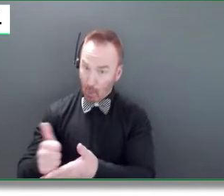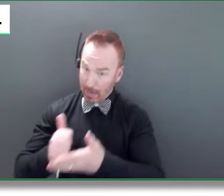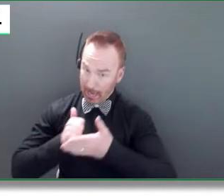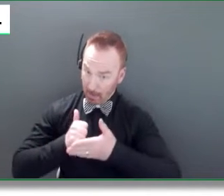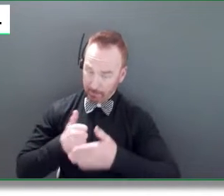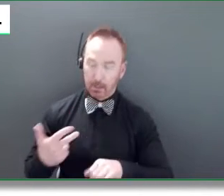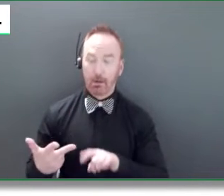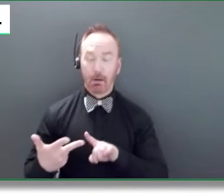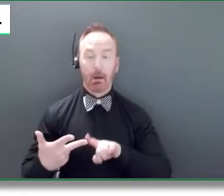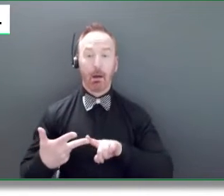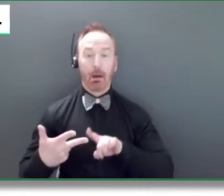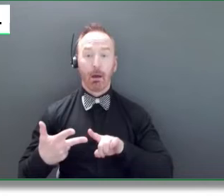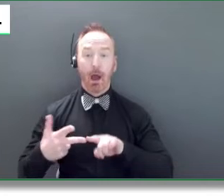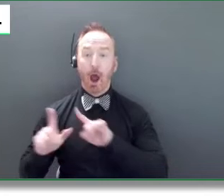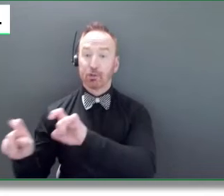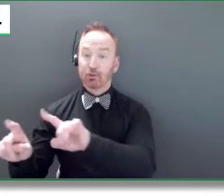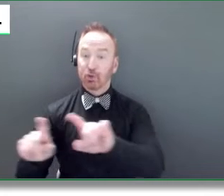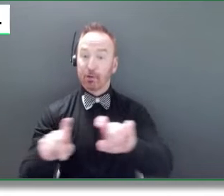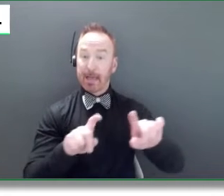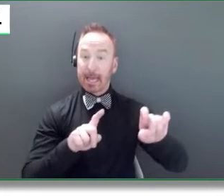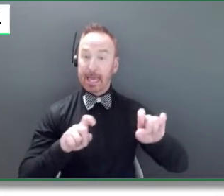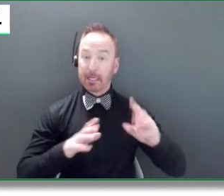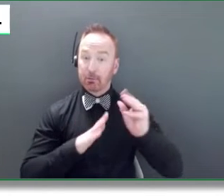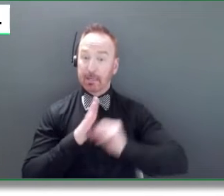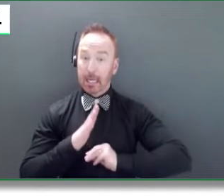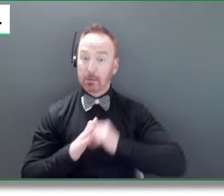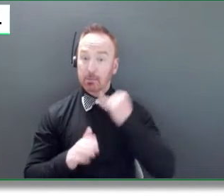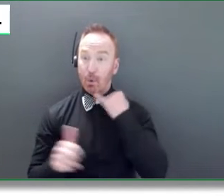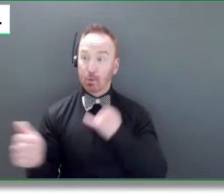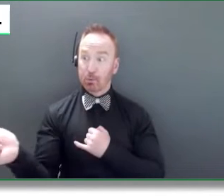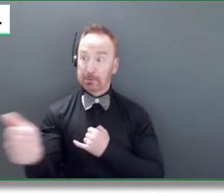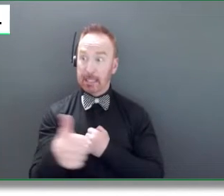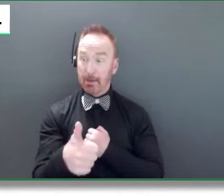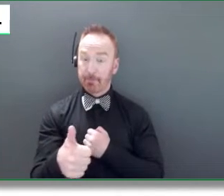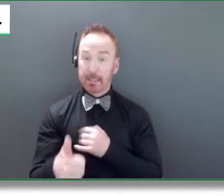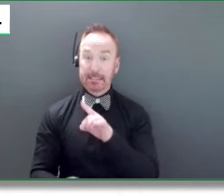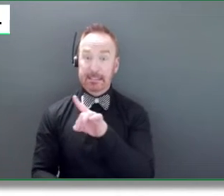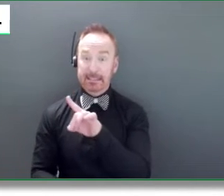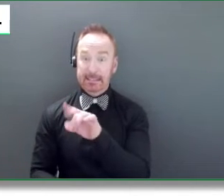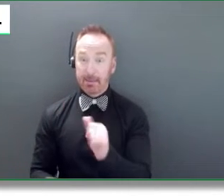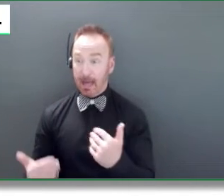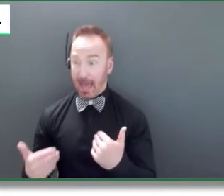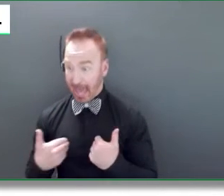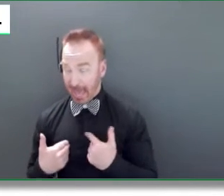haven't done that yet if you're a person with a disability or a caregiver